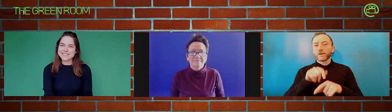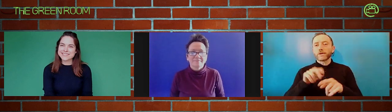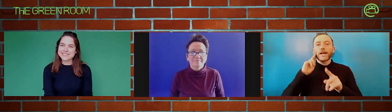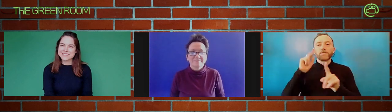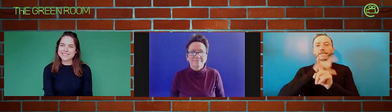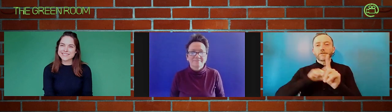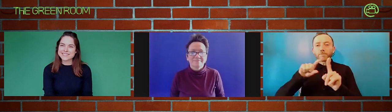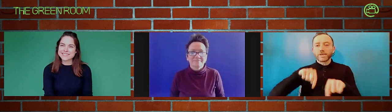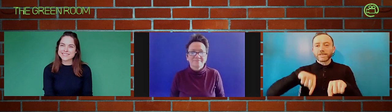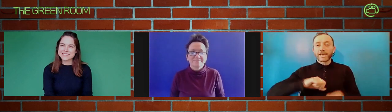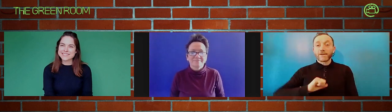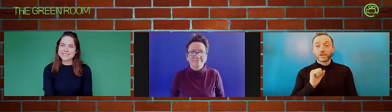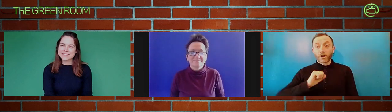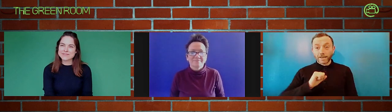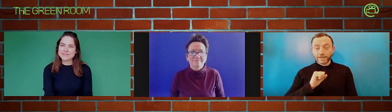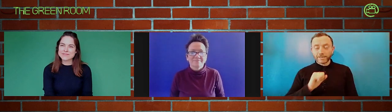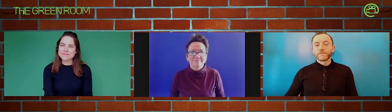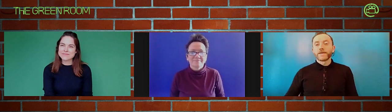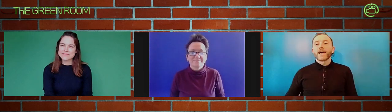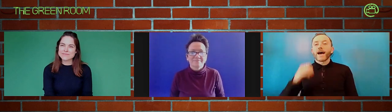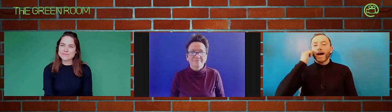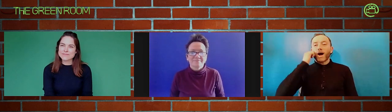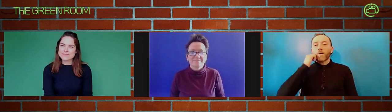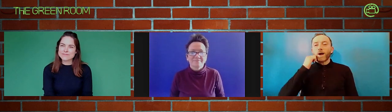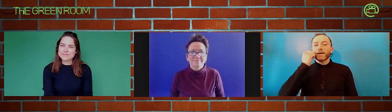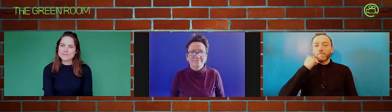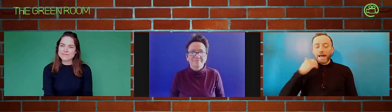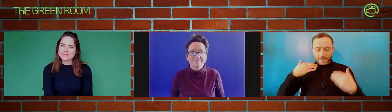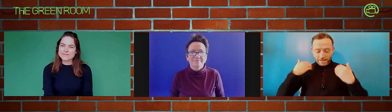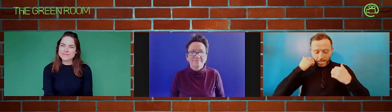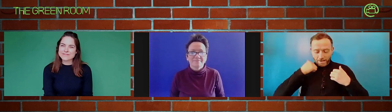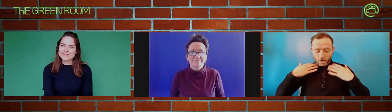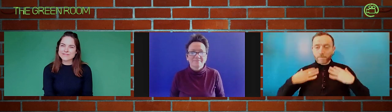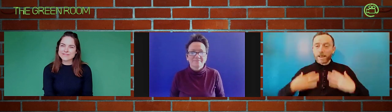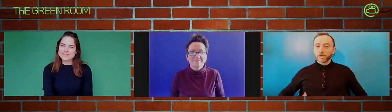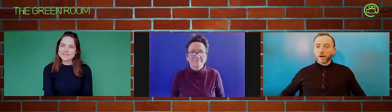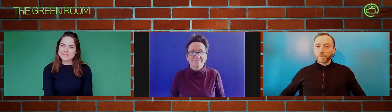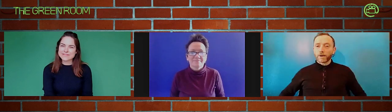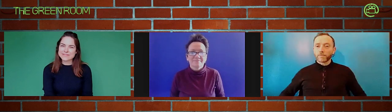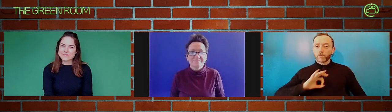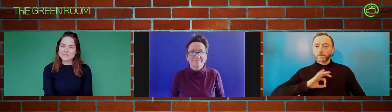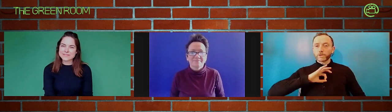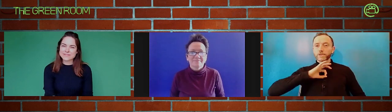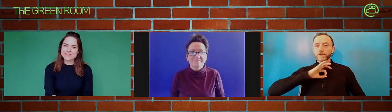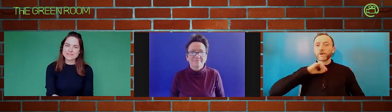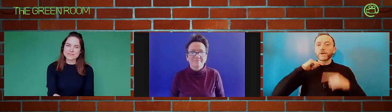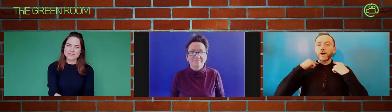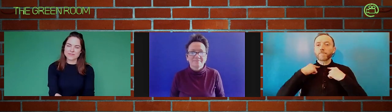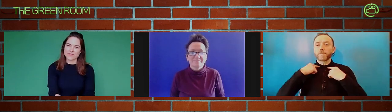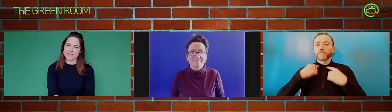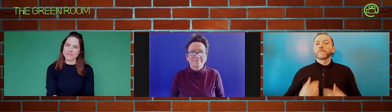that in the deaf community here in Scotland. I'm wearing a black, I've got a black top on with buttons going up